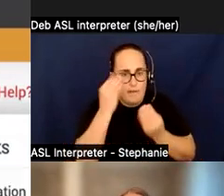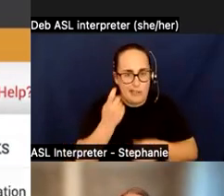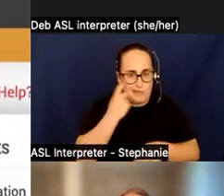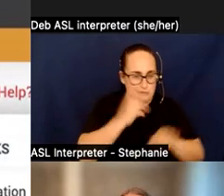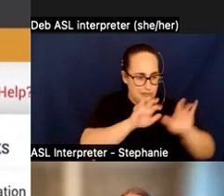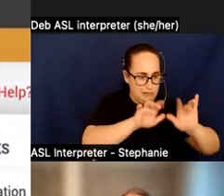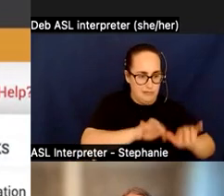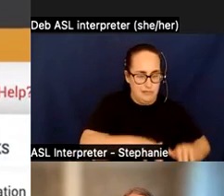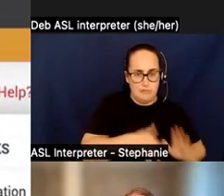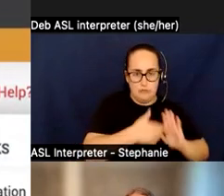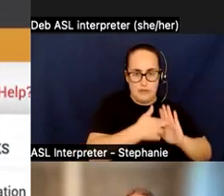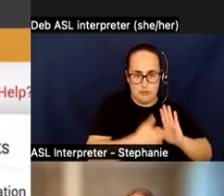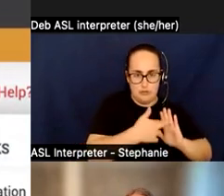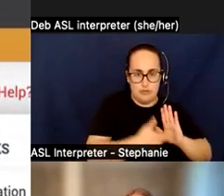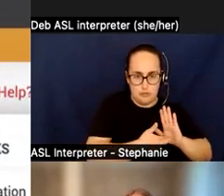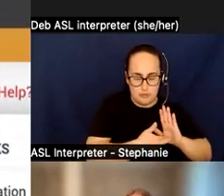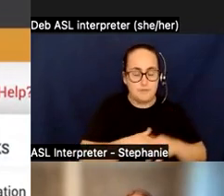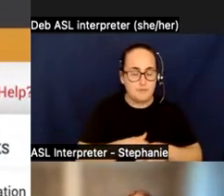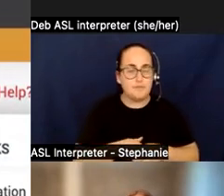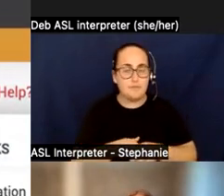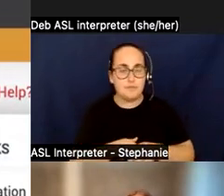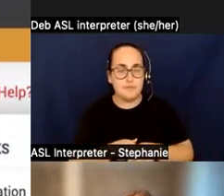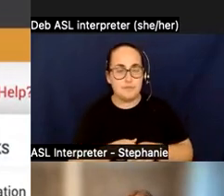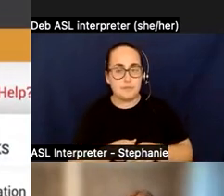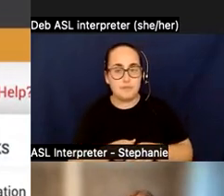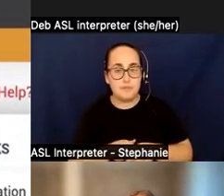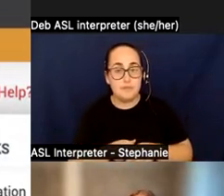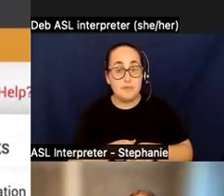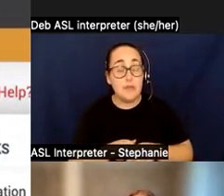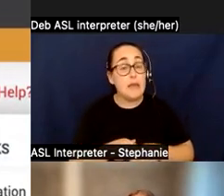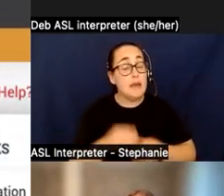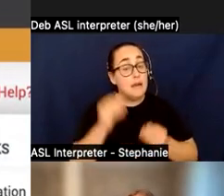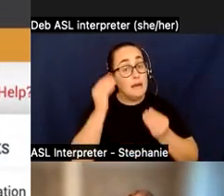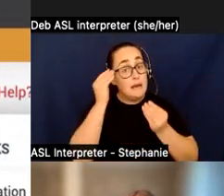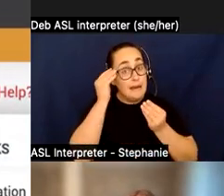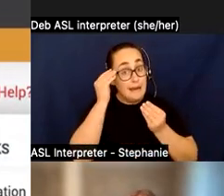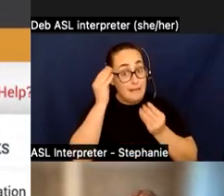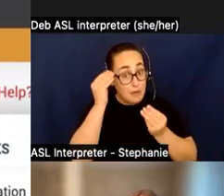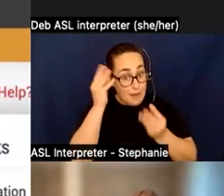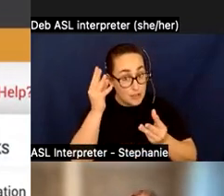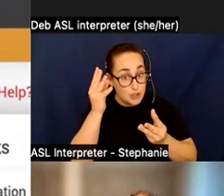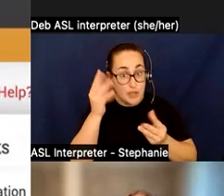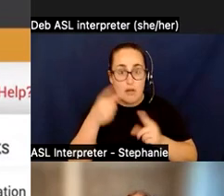and any of this information is going to be automatically imported into your application.